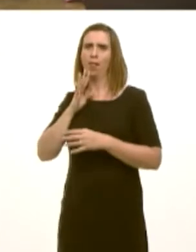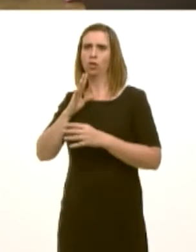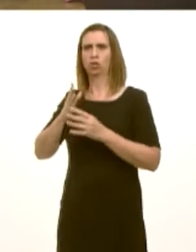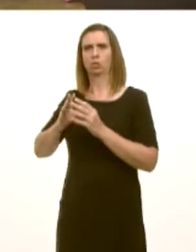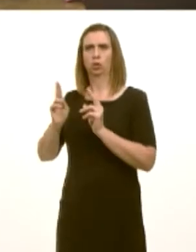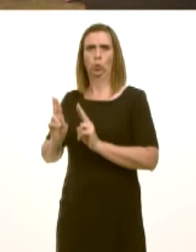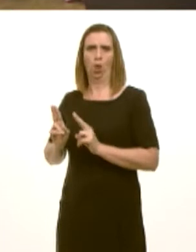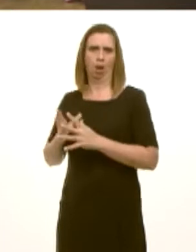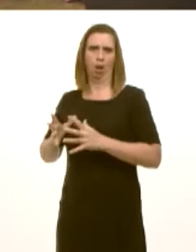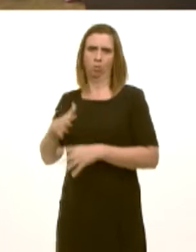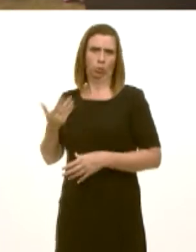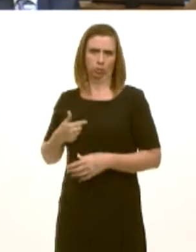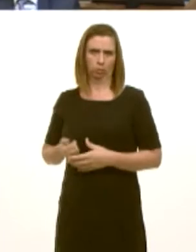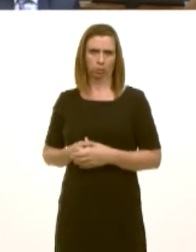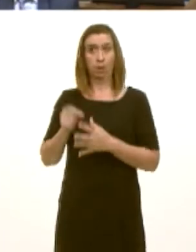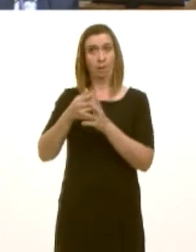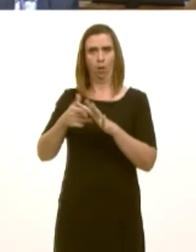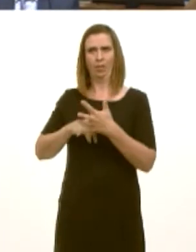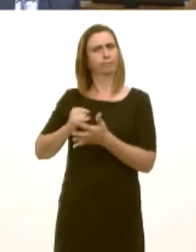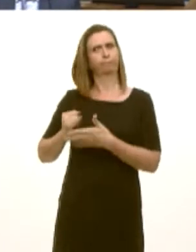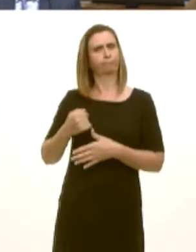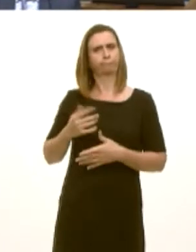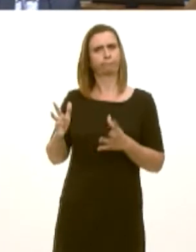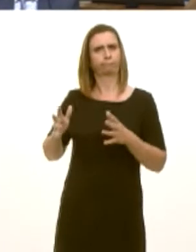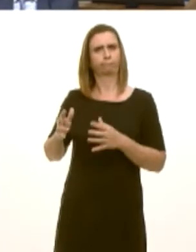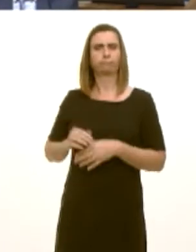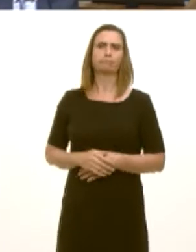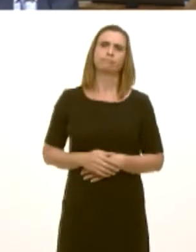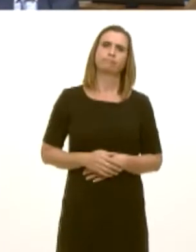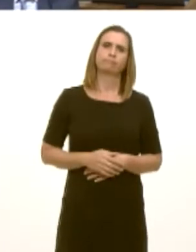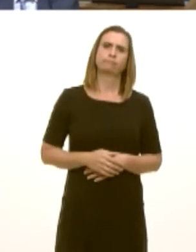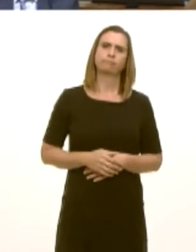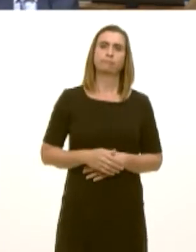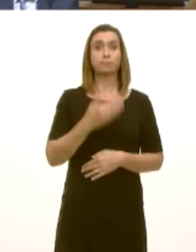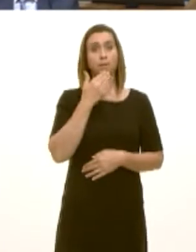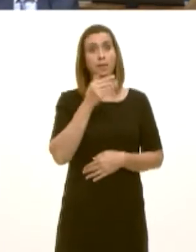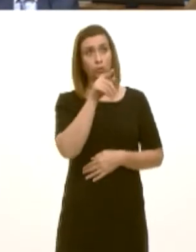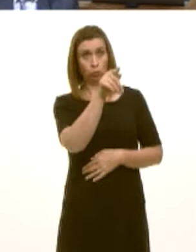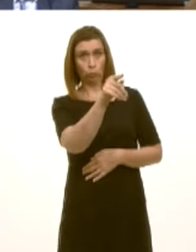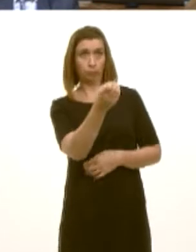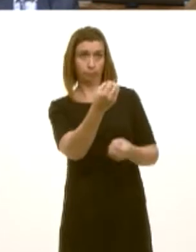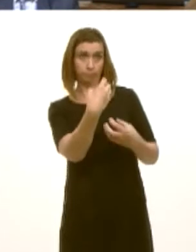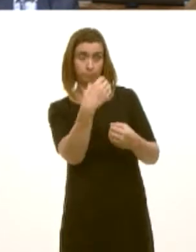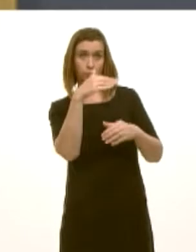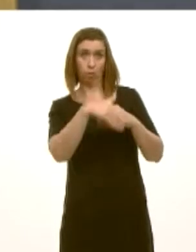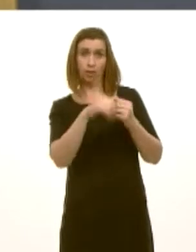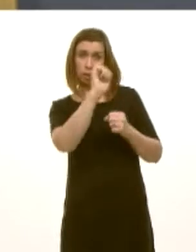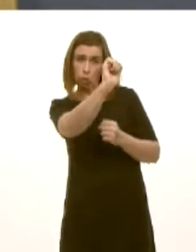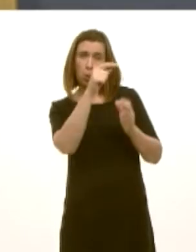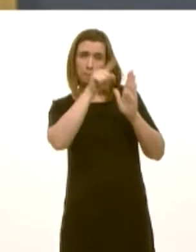John Griffiths: 2. Will the First Minister make a statement on Welsh Government policy to build regional